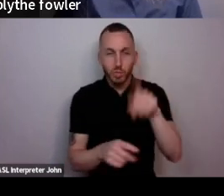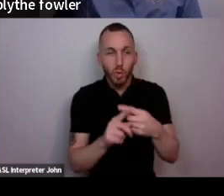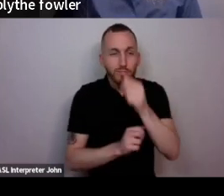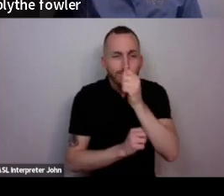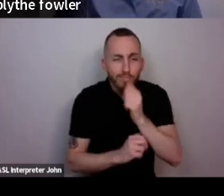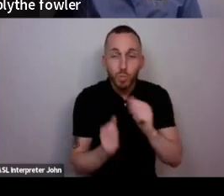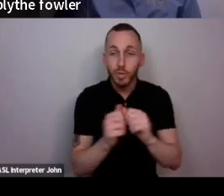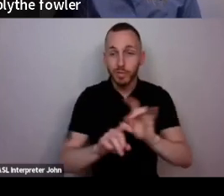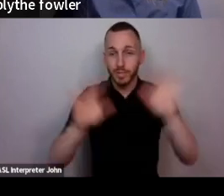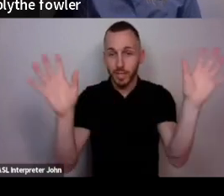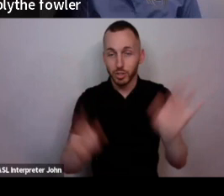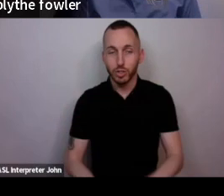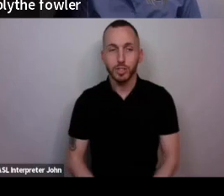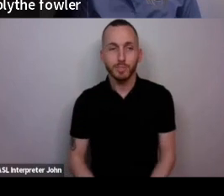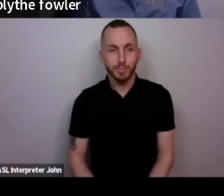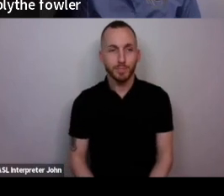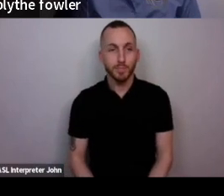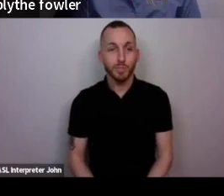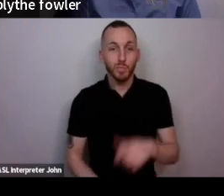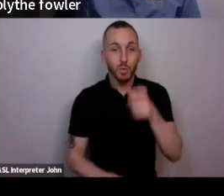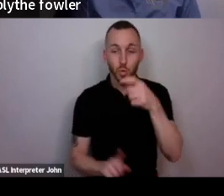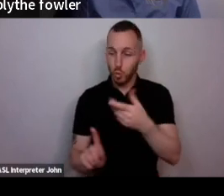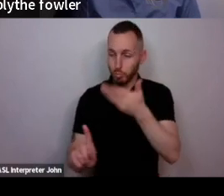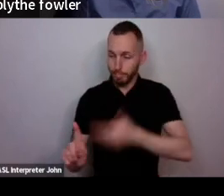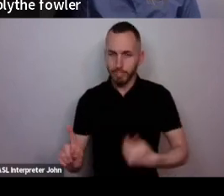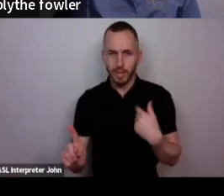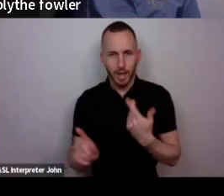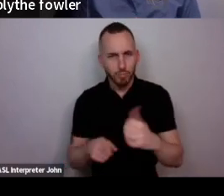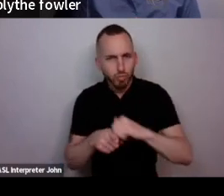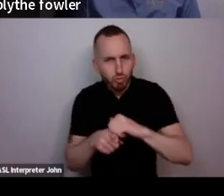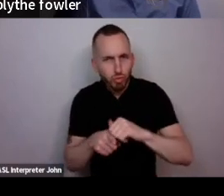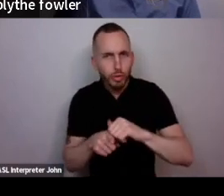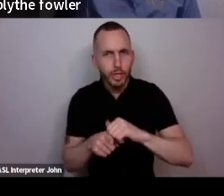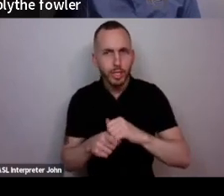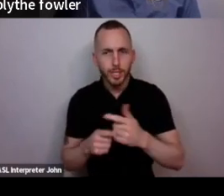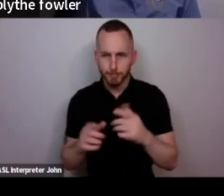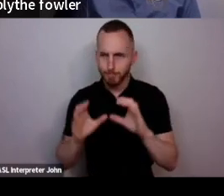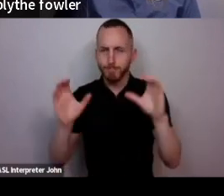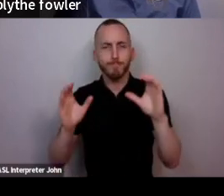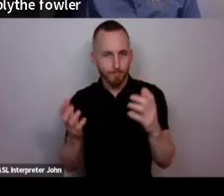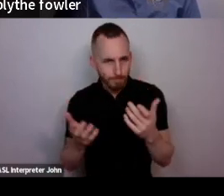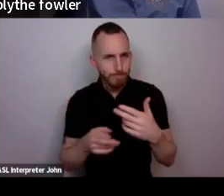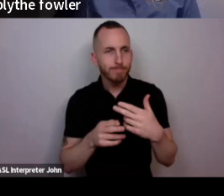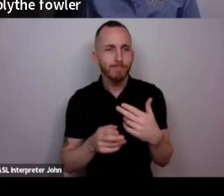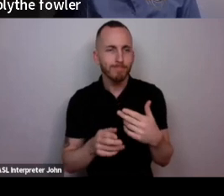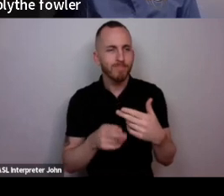Interaction between a trained disaster spiritual care provider, sometimes called a "DSCP",